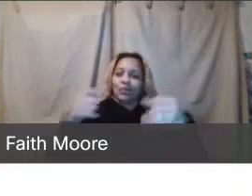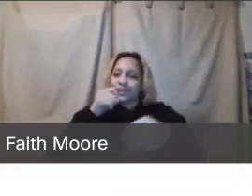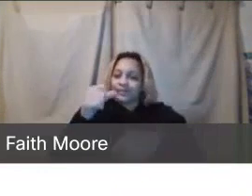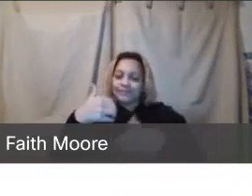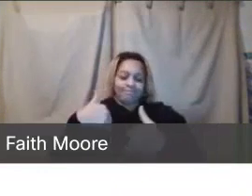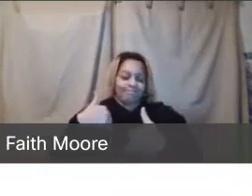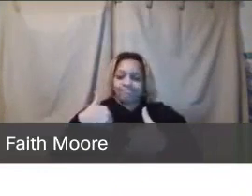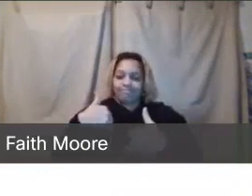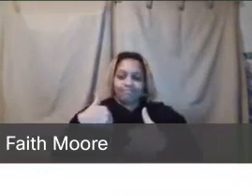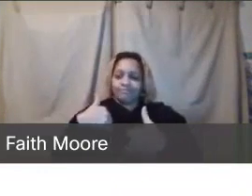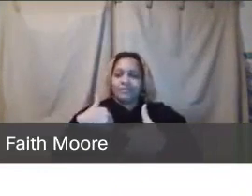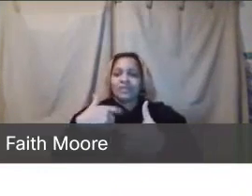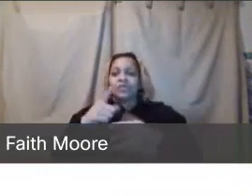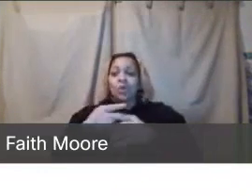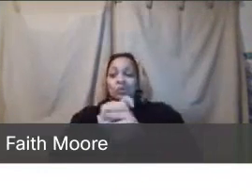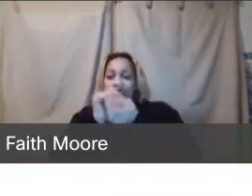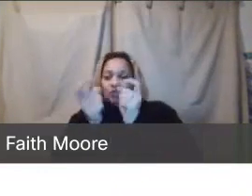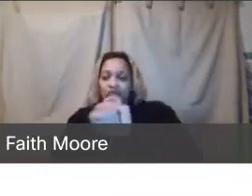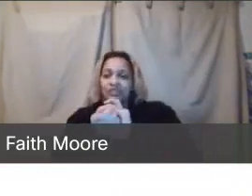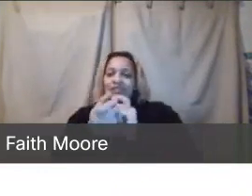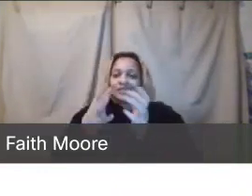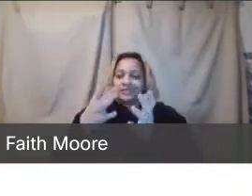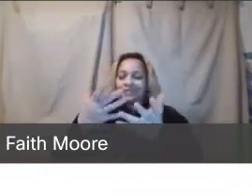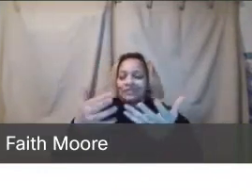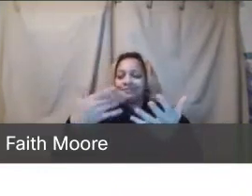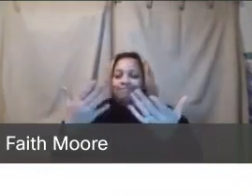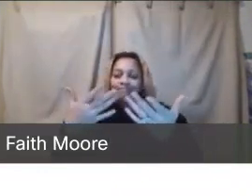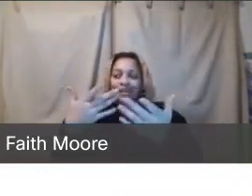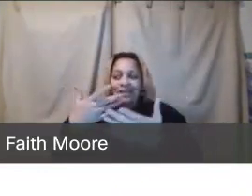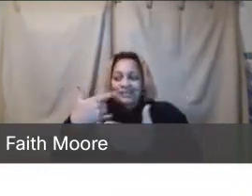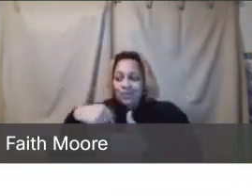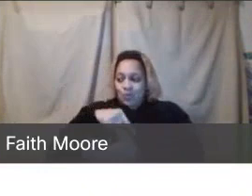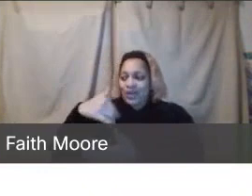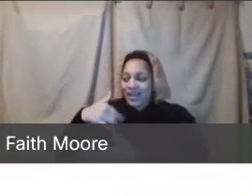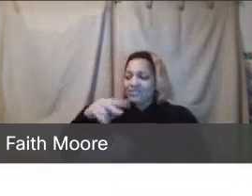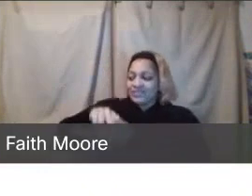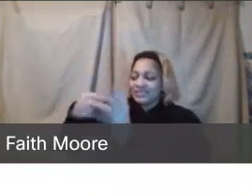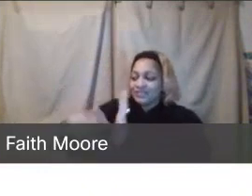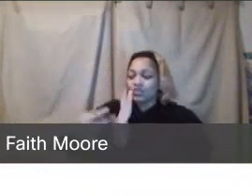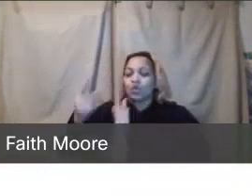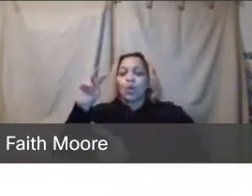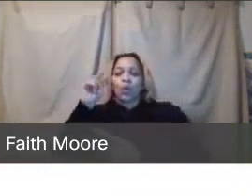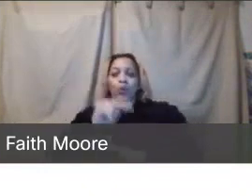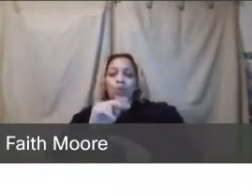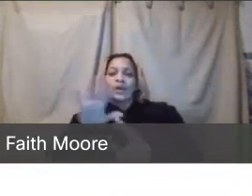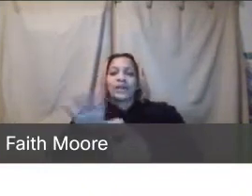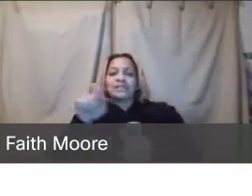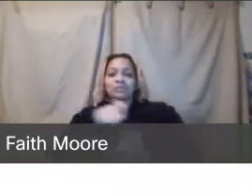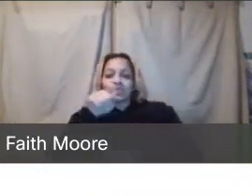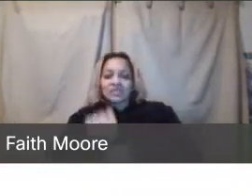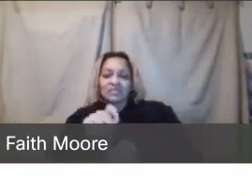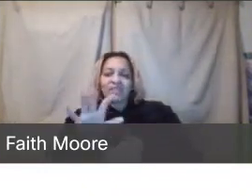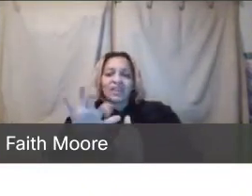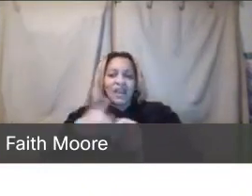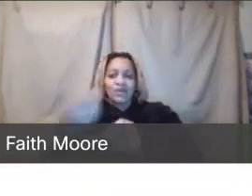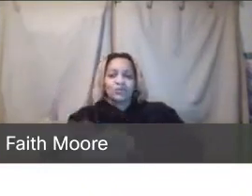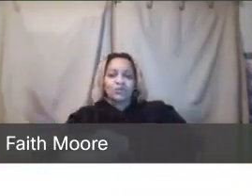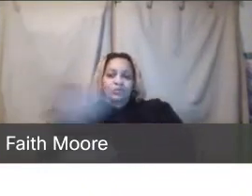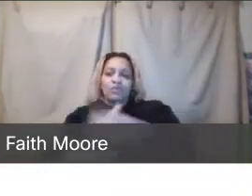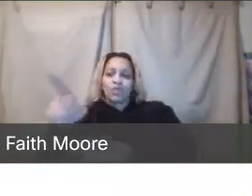What those changes might be, but but that's our attention is to look at this whole quarter and see what else we could do to make it even better in the long term for everybody who's using it.